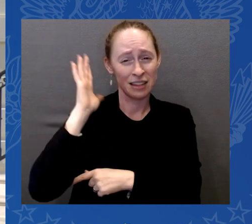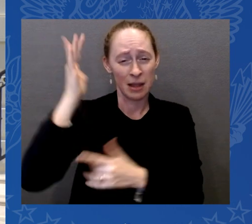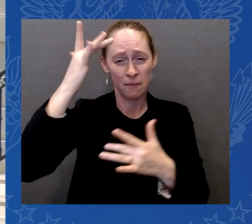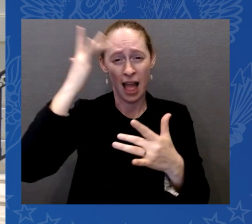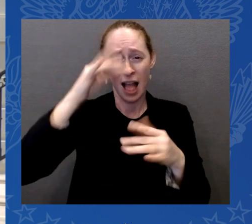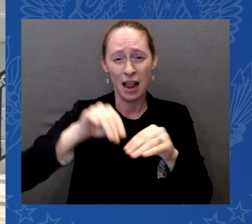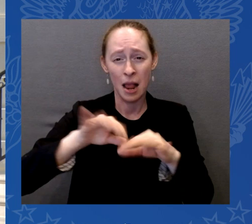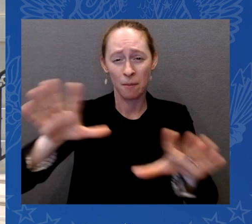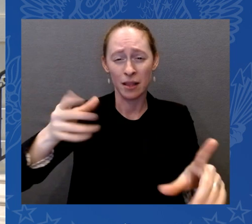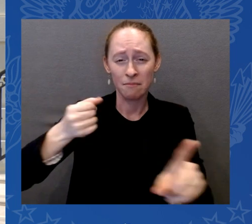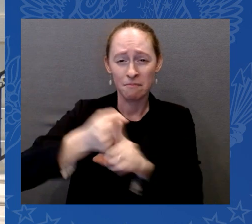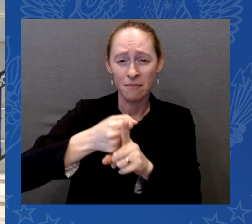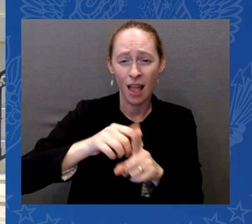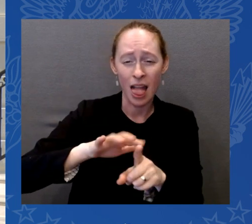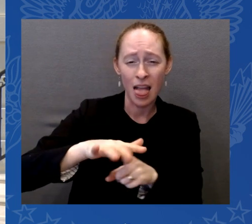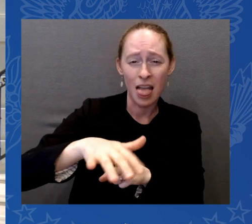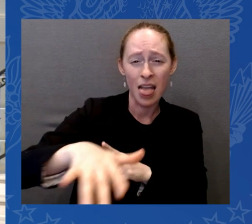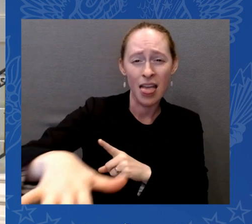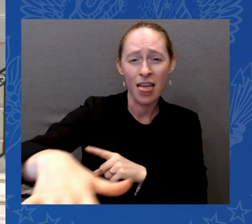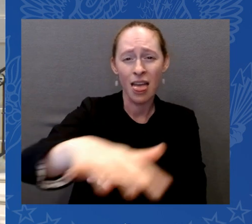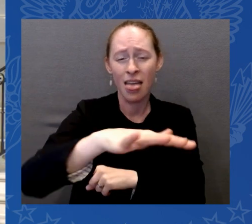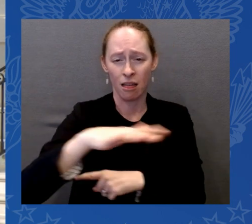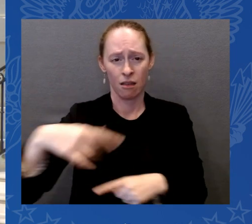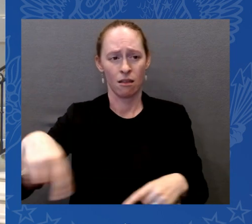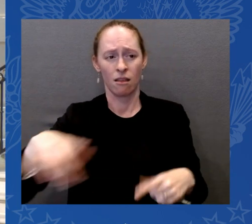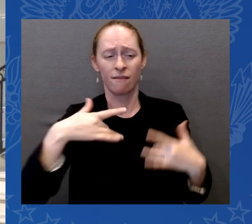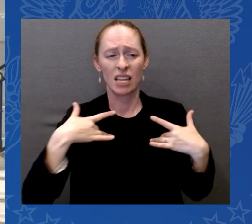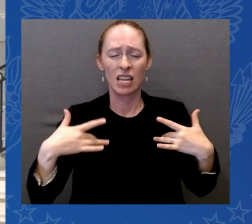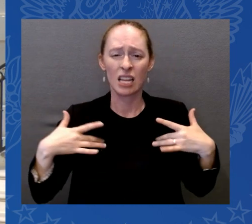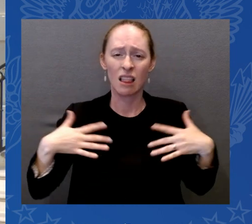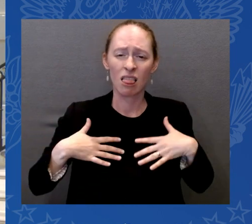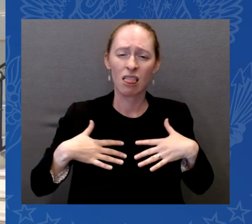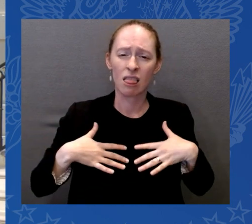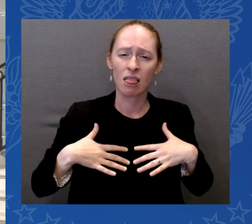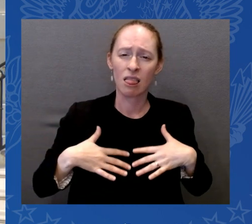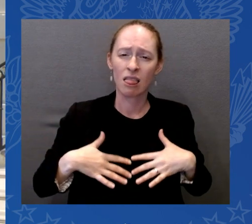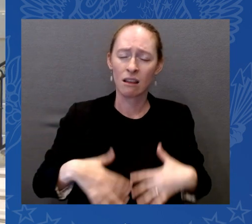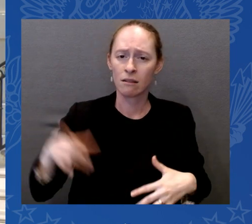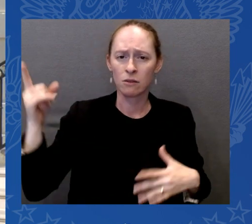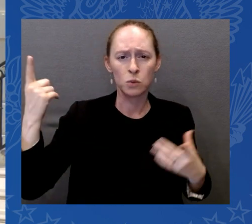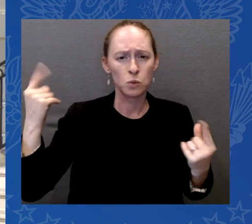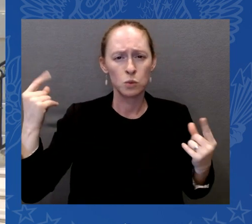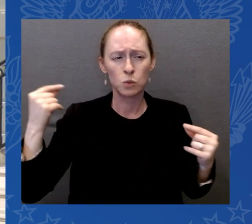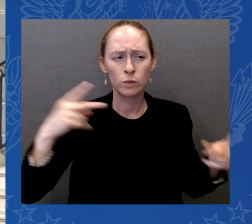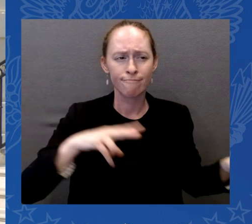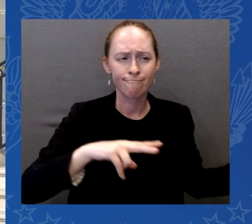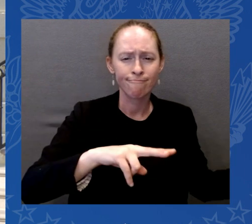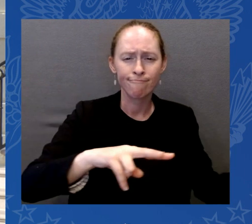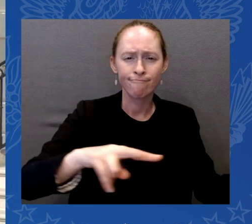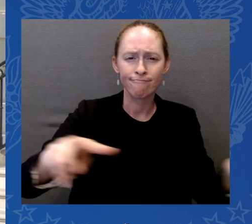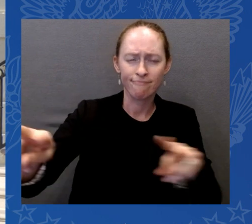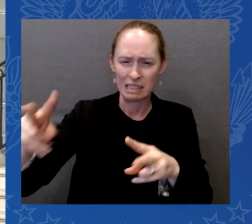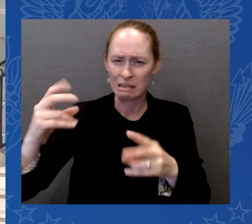But you also saw the tremendous courage and resilience of the American people.